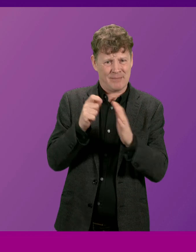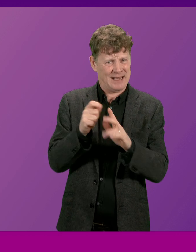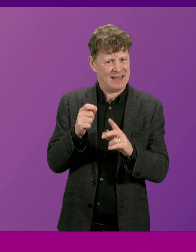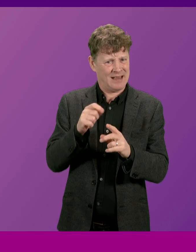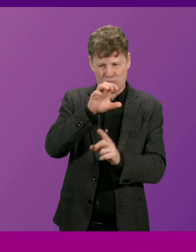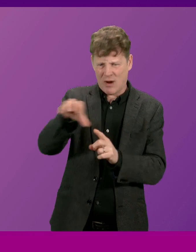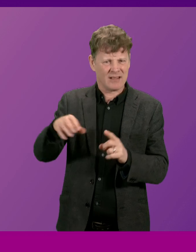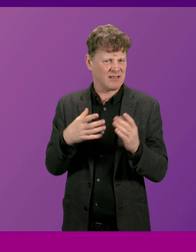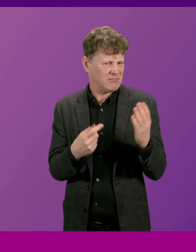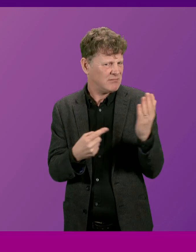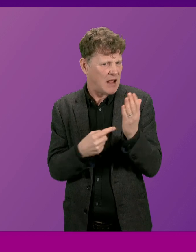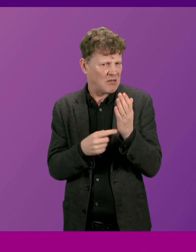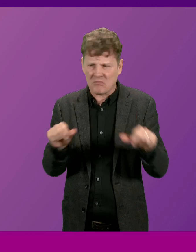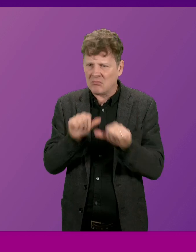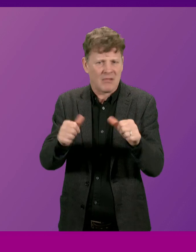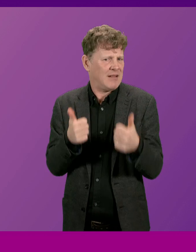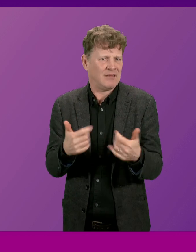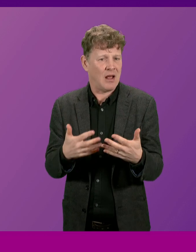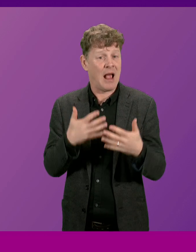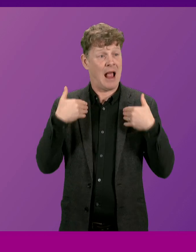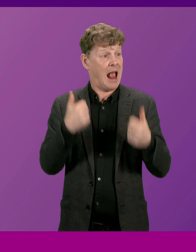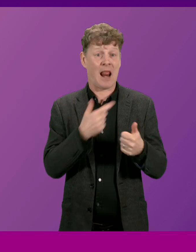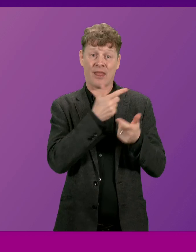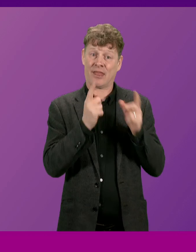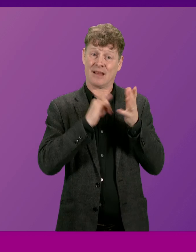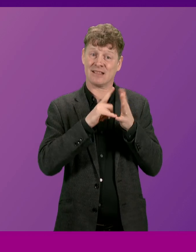and the health secretary will be actively engaged to ensure that our officials are